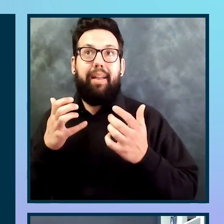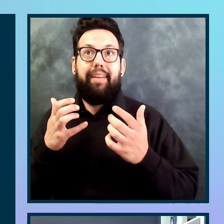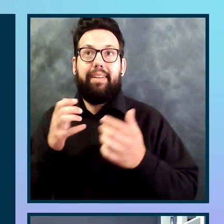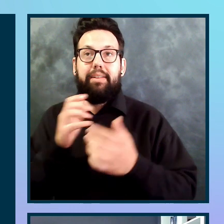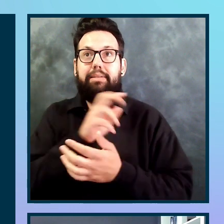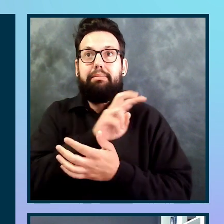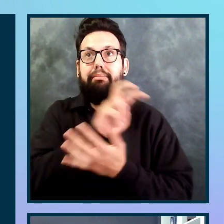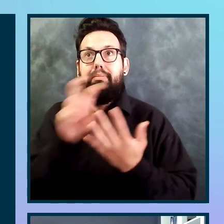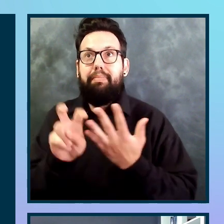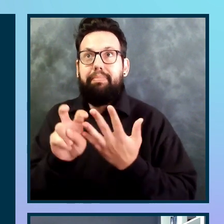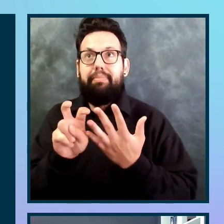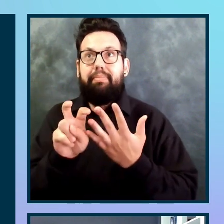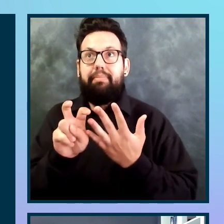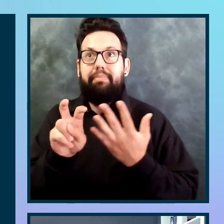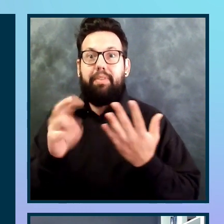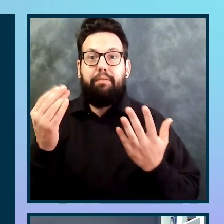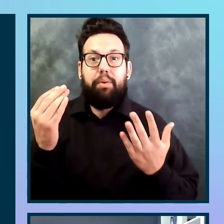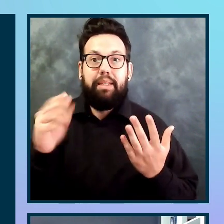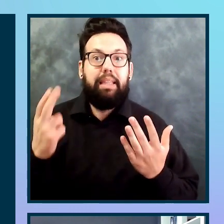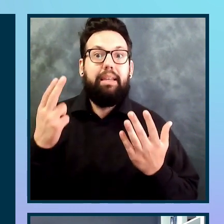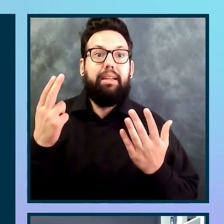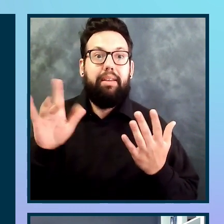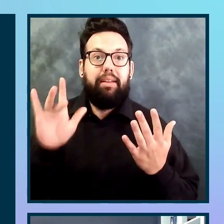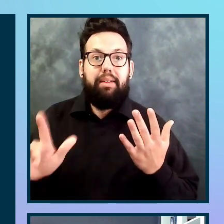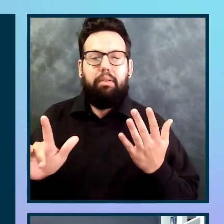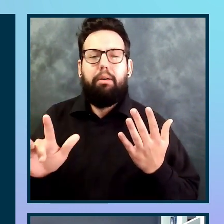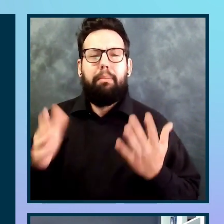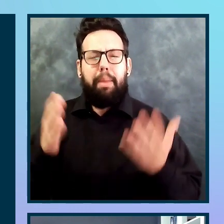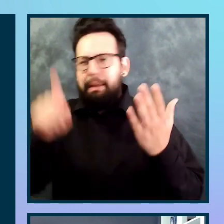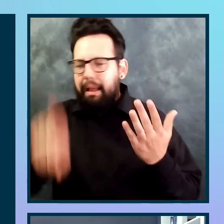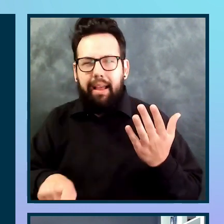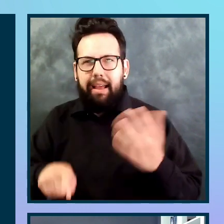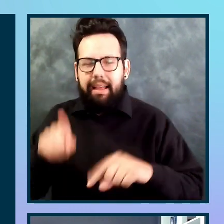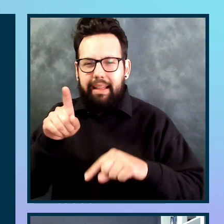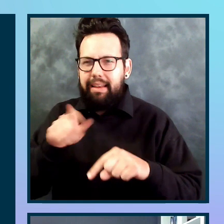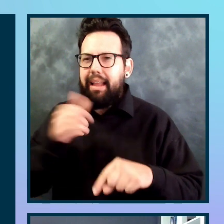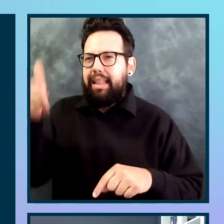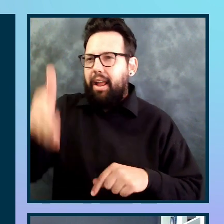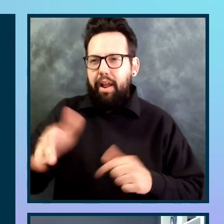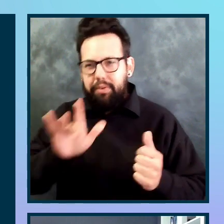What if it's not even there and now I need to click and View More and then 14 more appear on the screen.